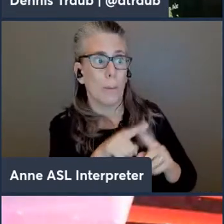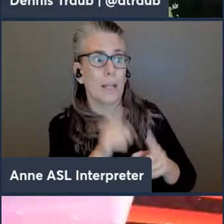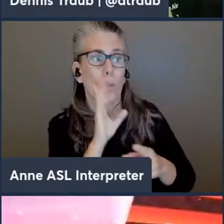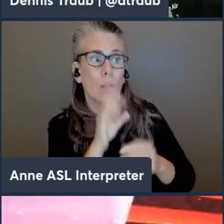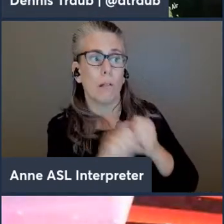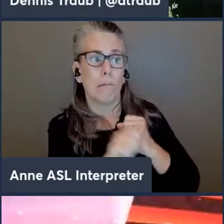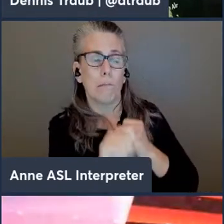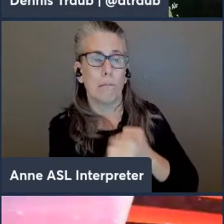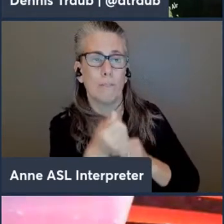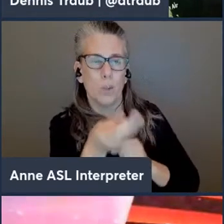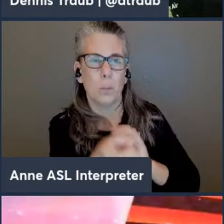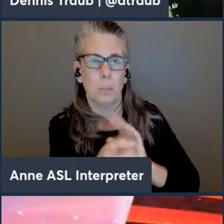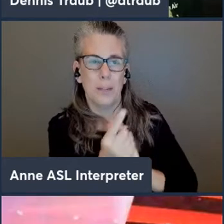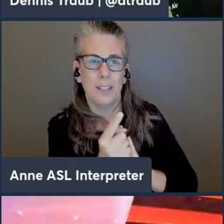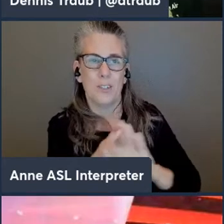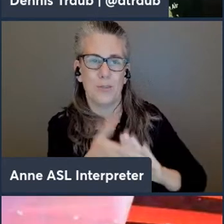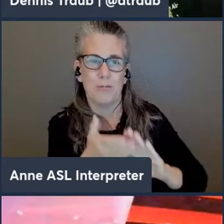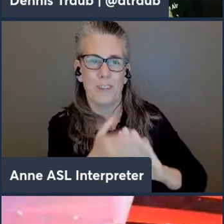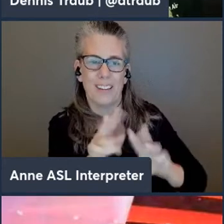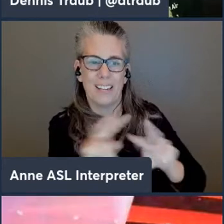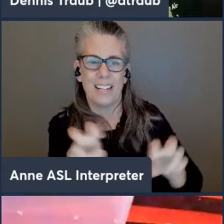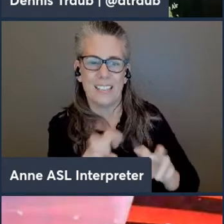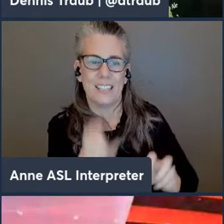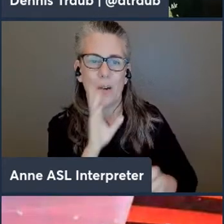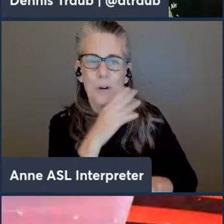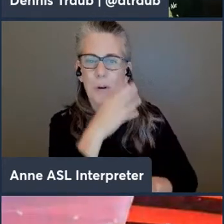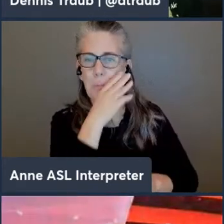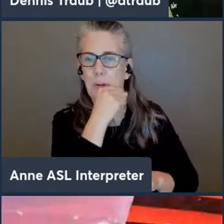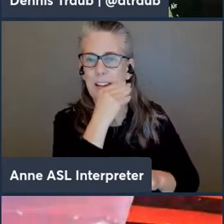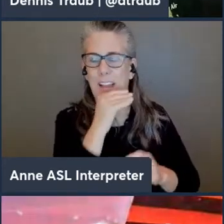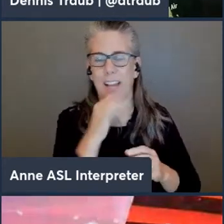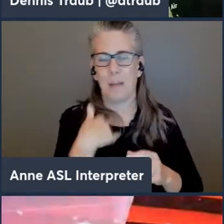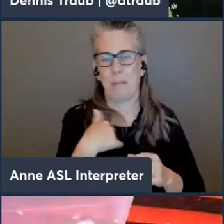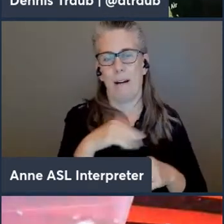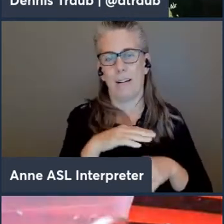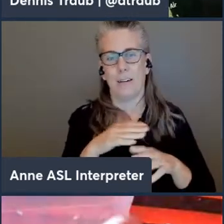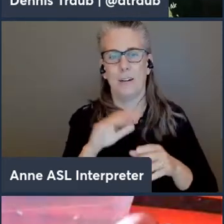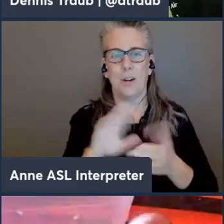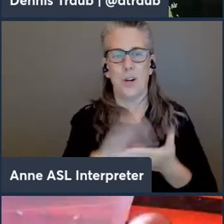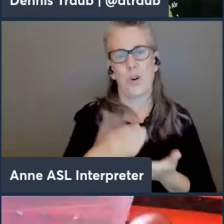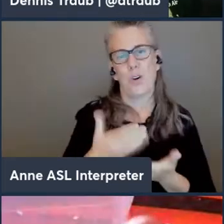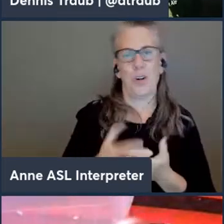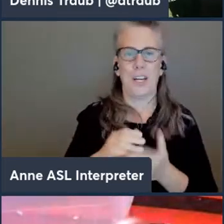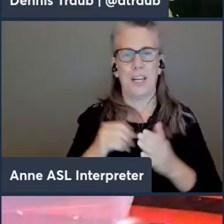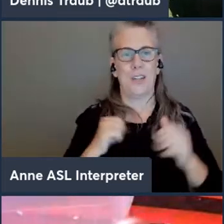so I'm going to pretend like I'm on a cooking show and I'm just going to pull the thing out- Of course. (Darko and Dennis laugh) It's already done.